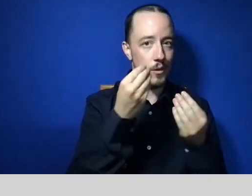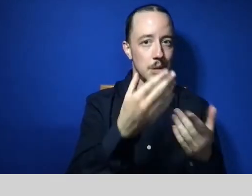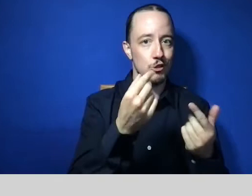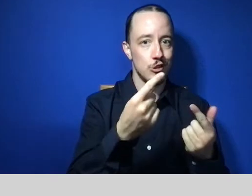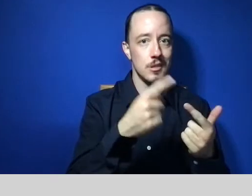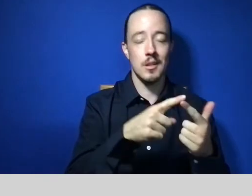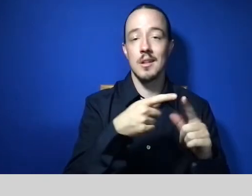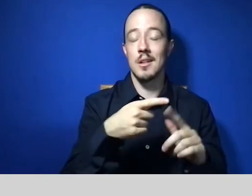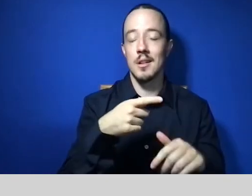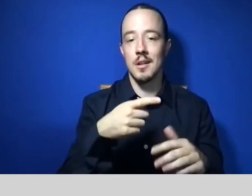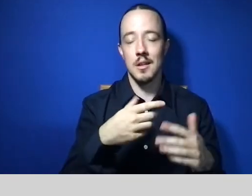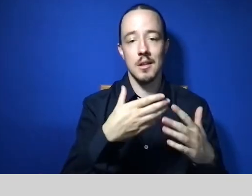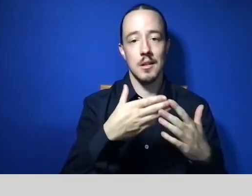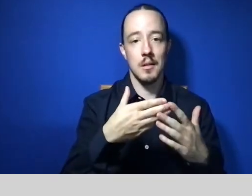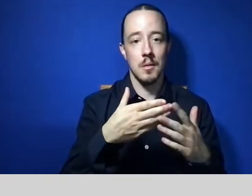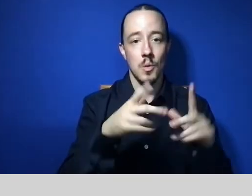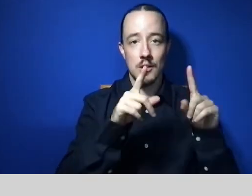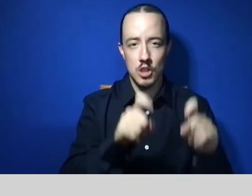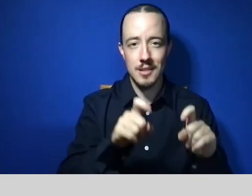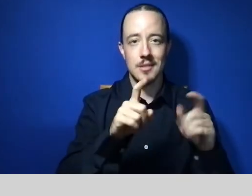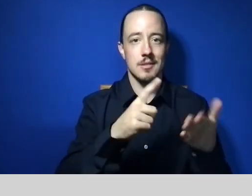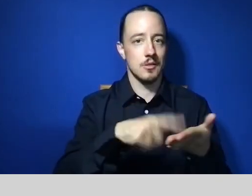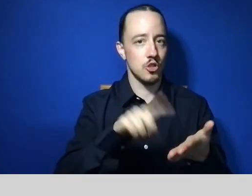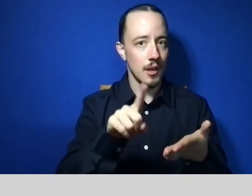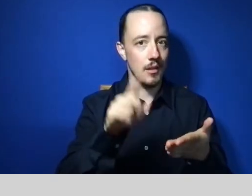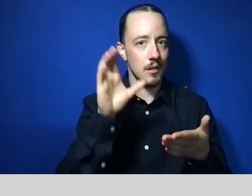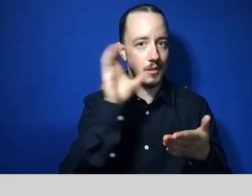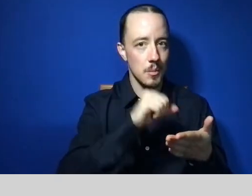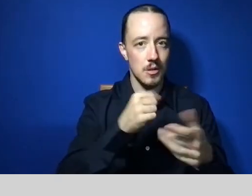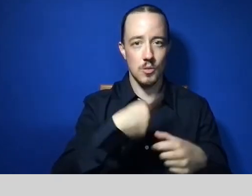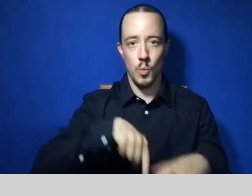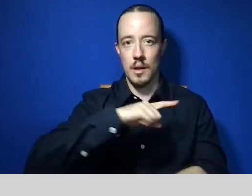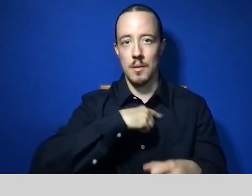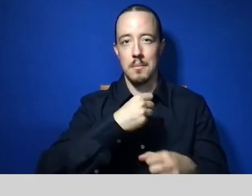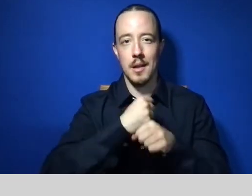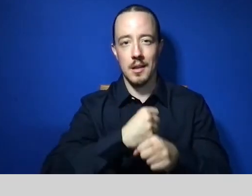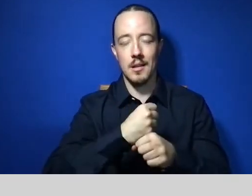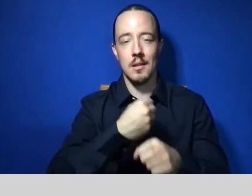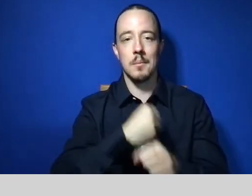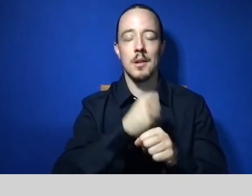between this step and joining our datasets, we're actually checking the assumptions that we're making